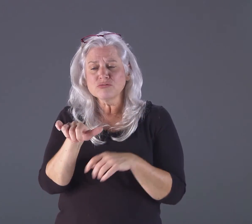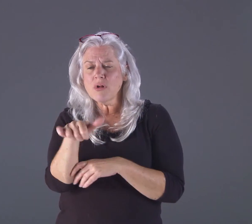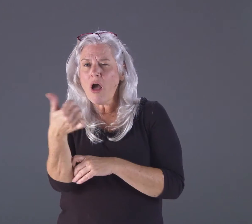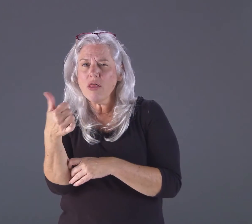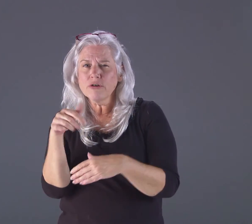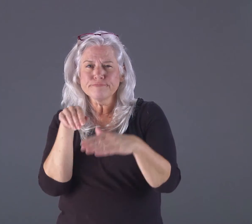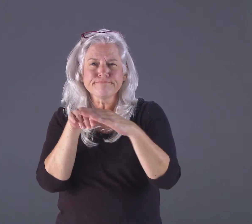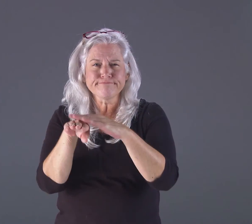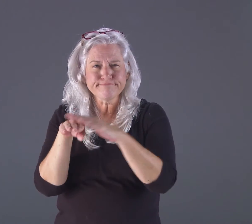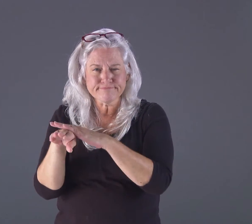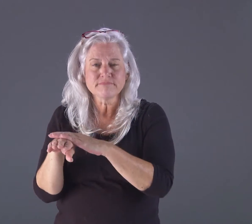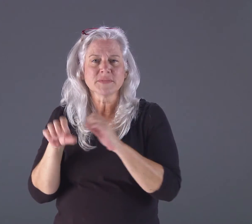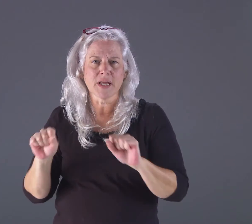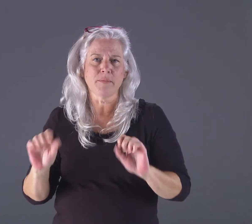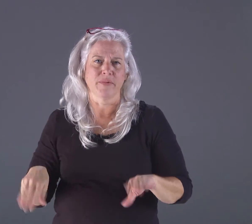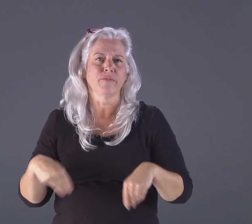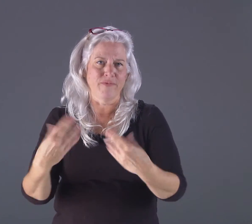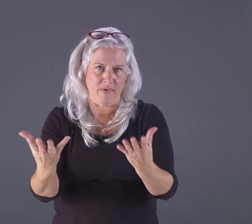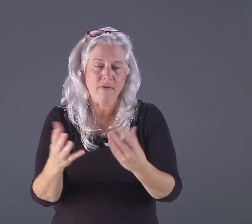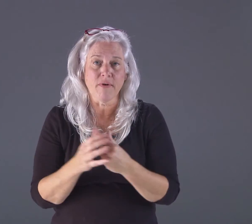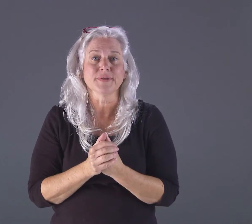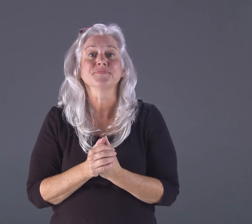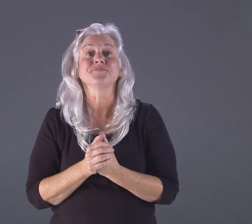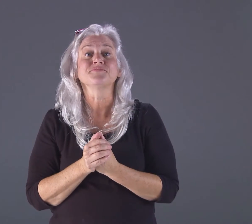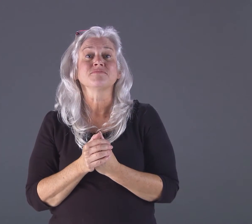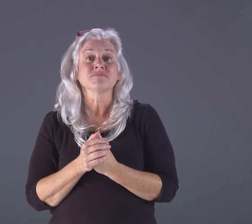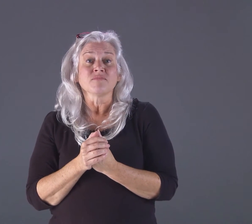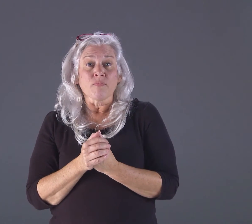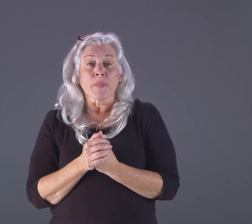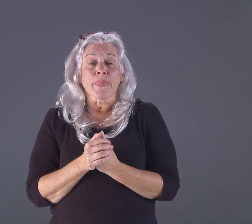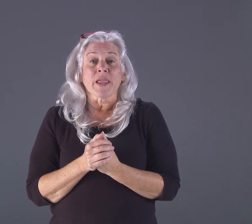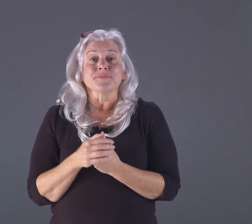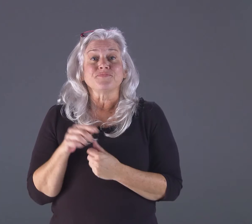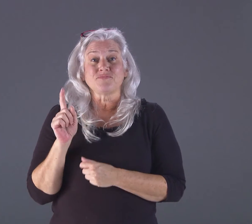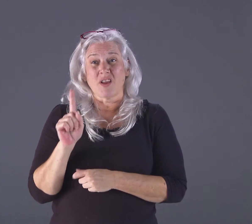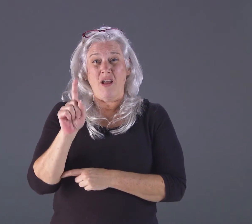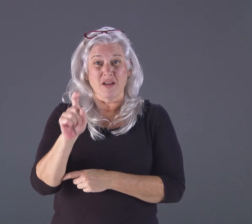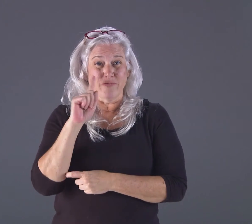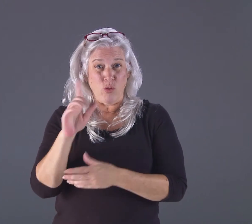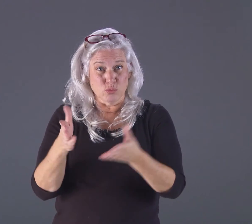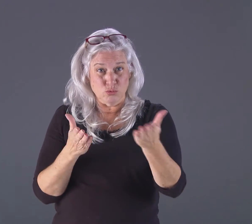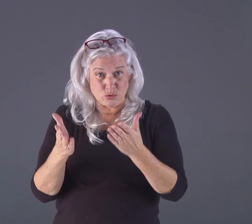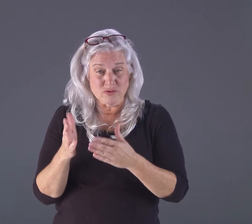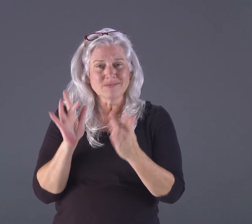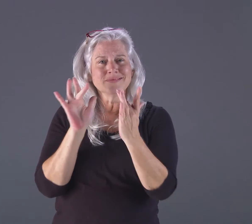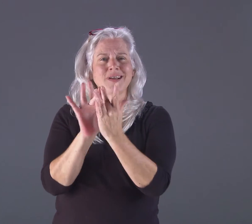Interpreters and other accommodations can be provided upon request for any of these services.